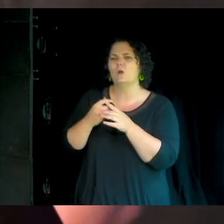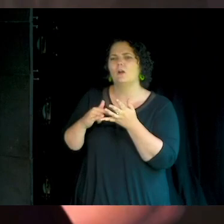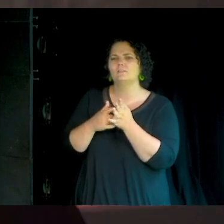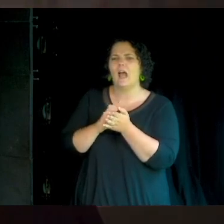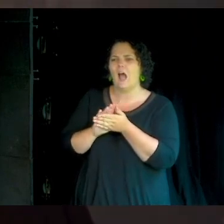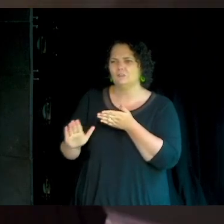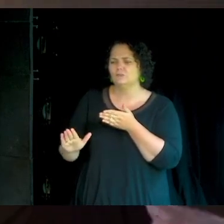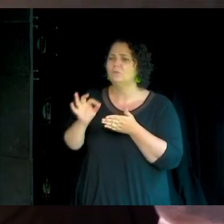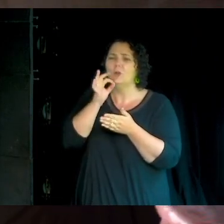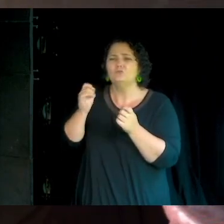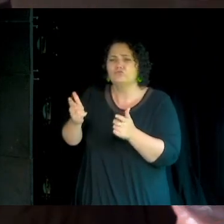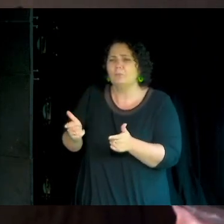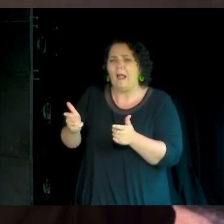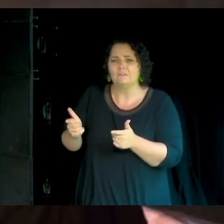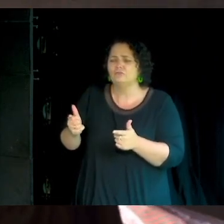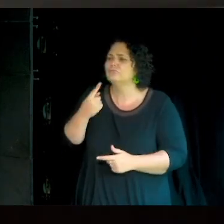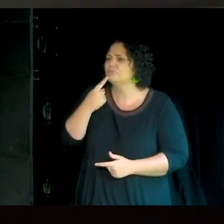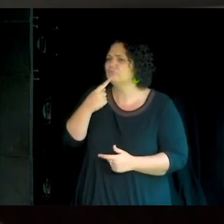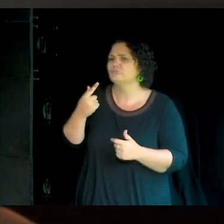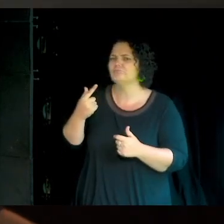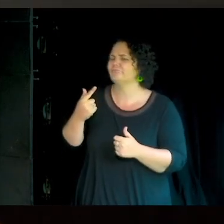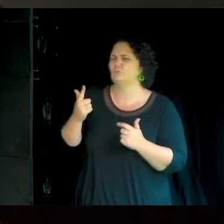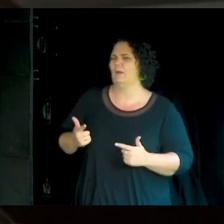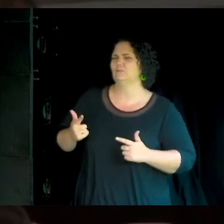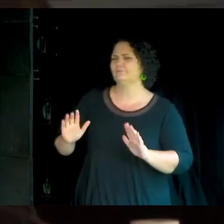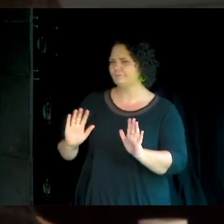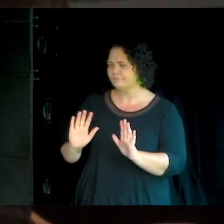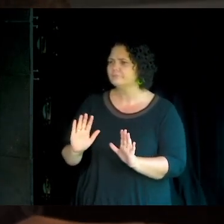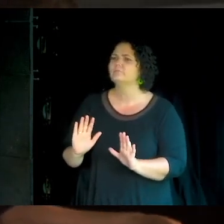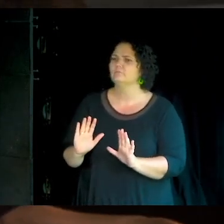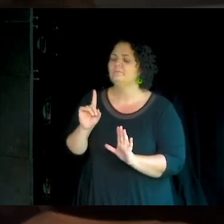because otherwise it will taste it has a very very thick sort of coating but depending on